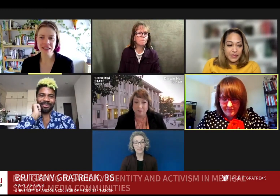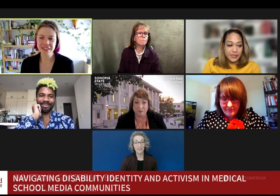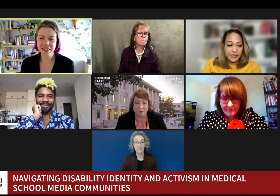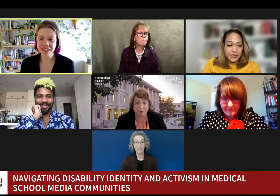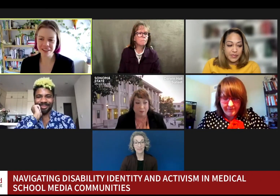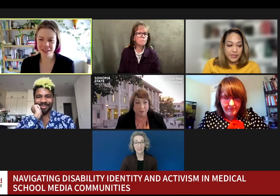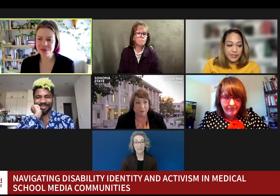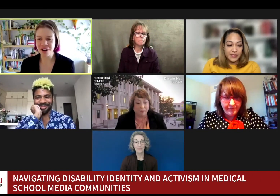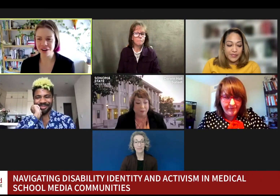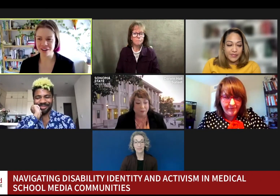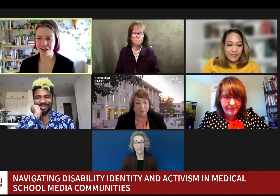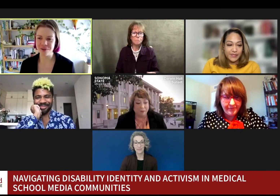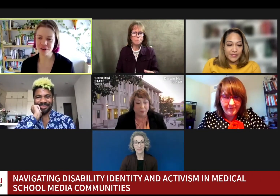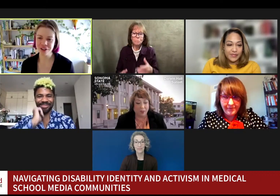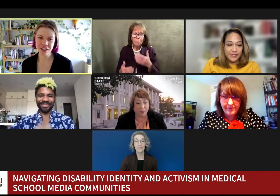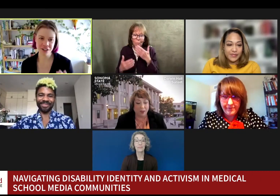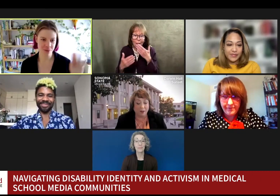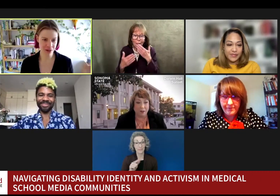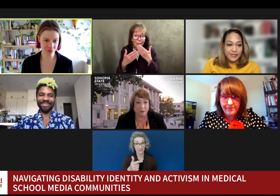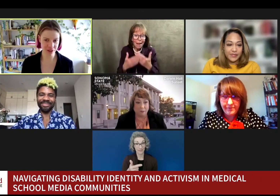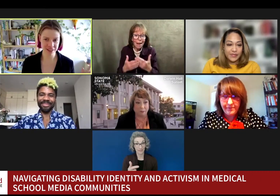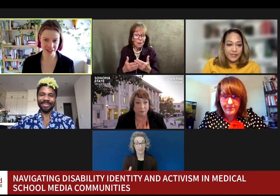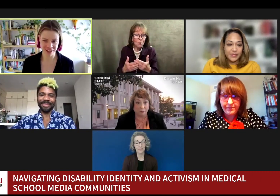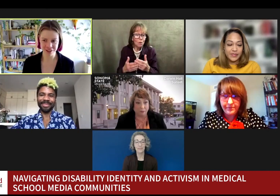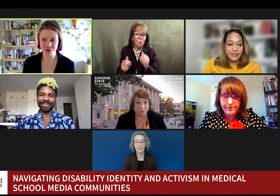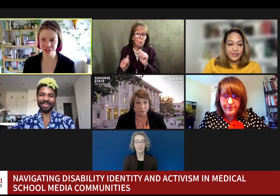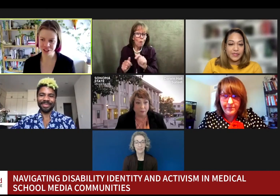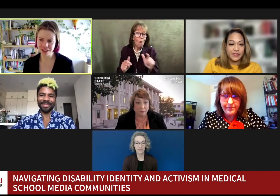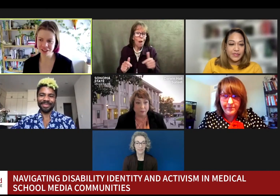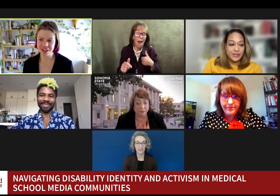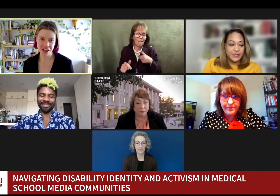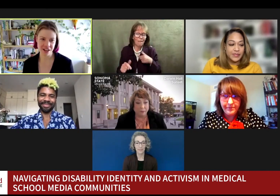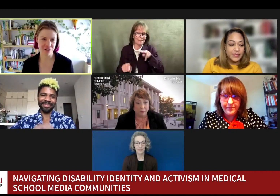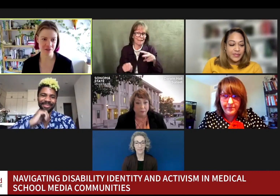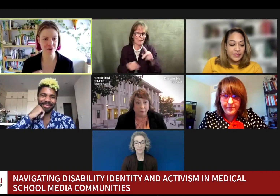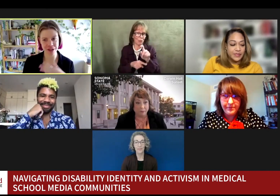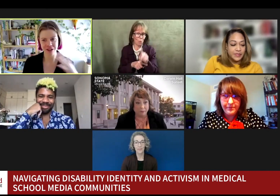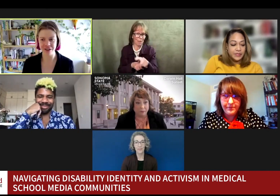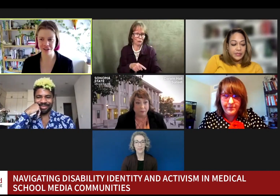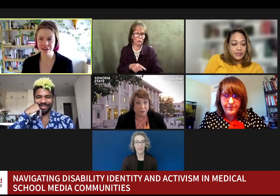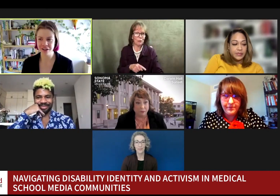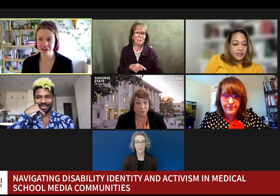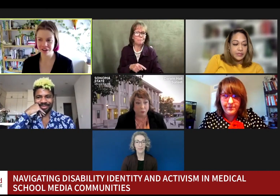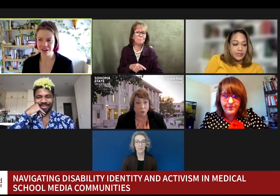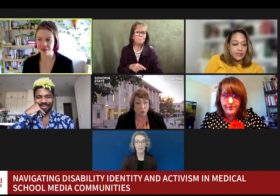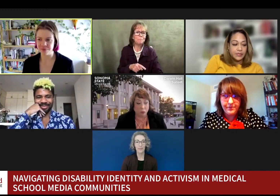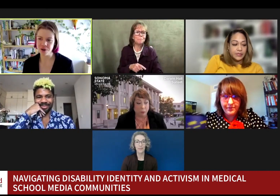Amazing, thank you all I'm gonna jump in with the second question and then from there,